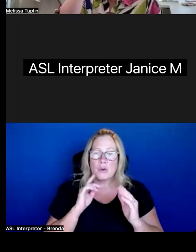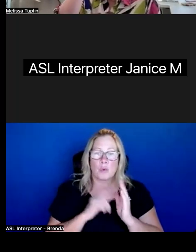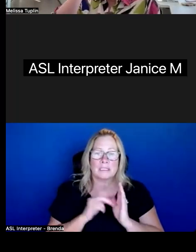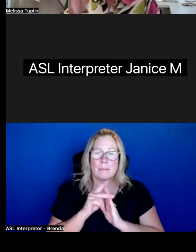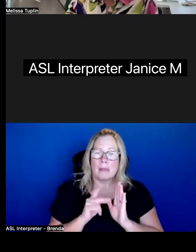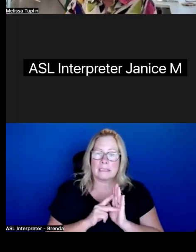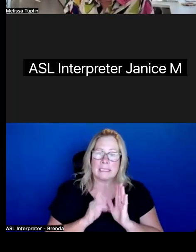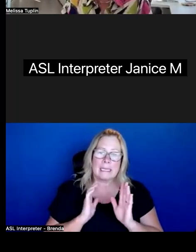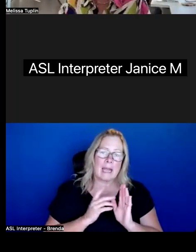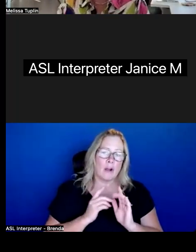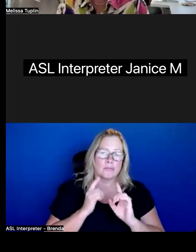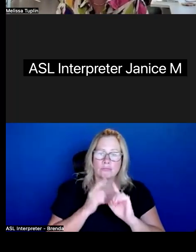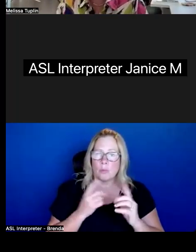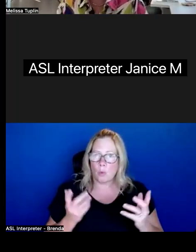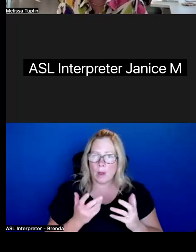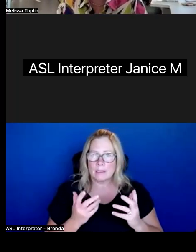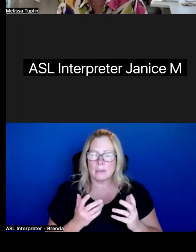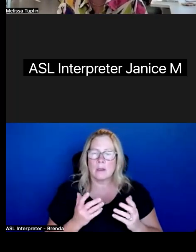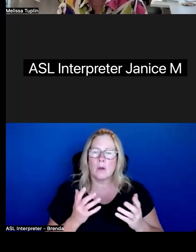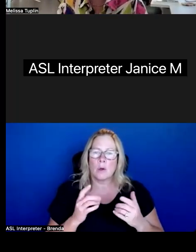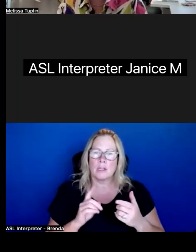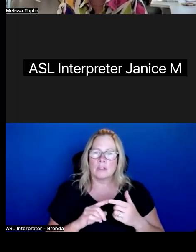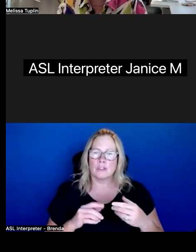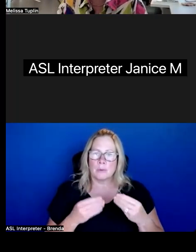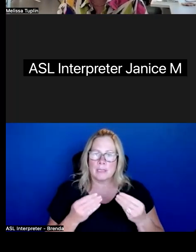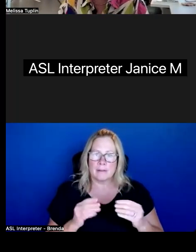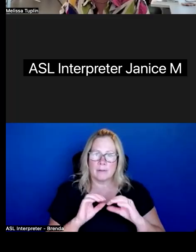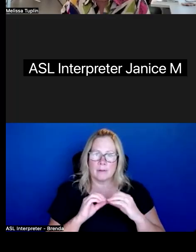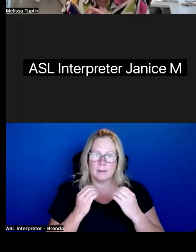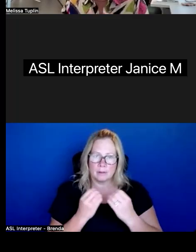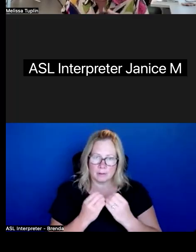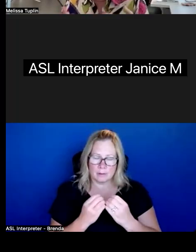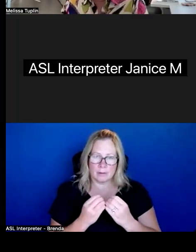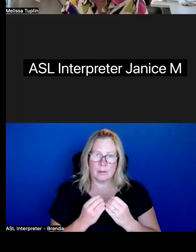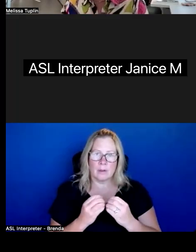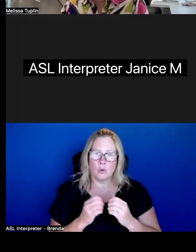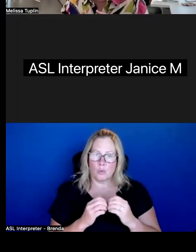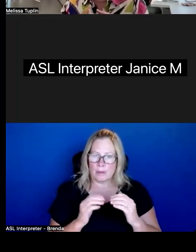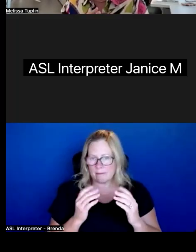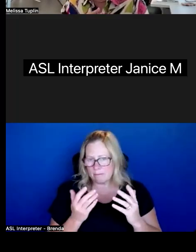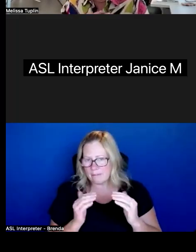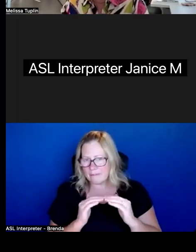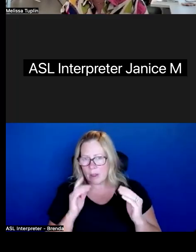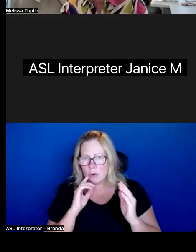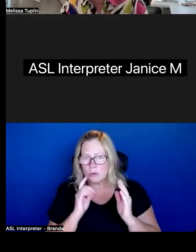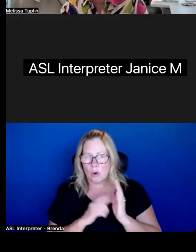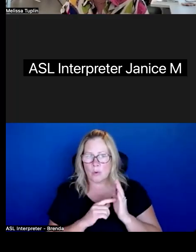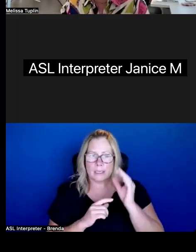which is that it is intended to provide organizations with fair notice over concerns